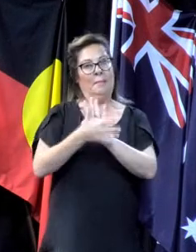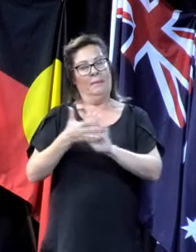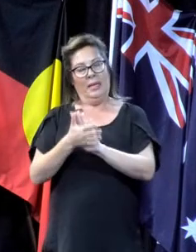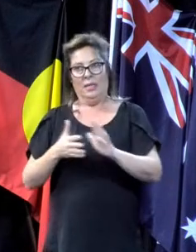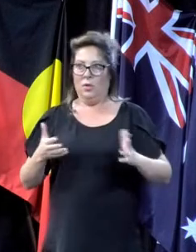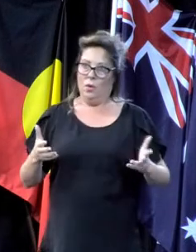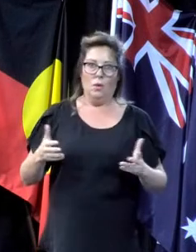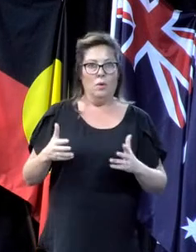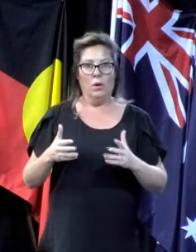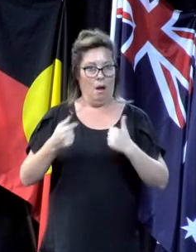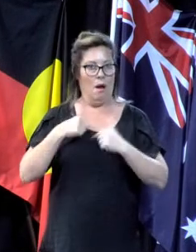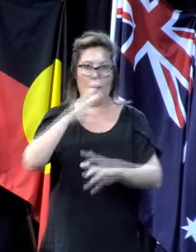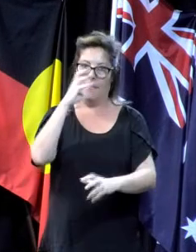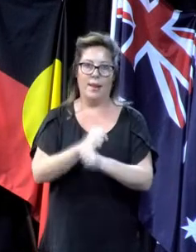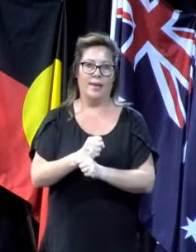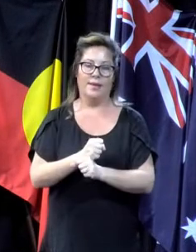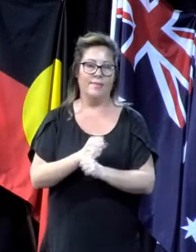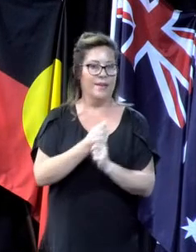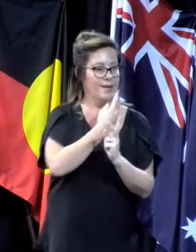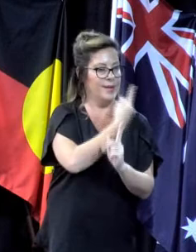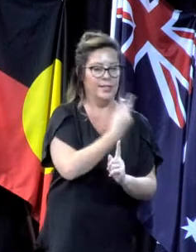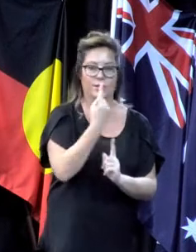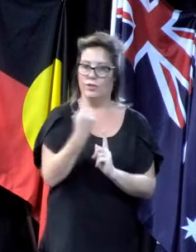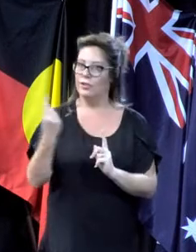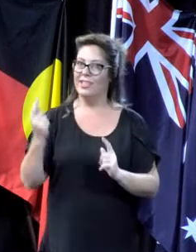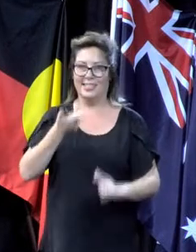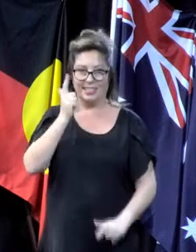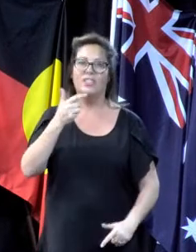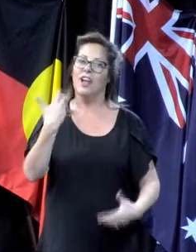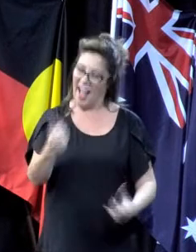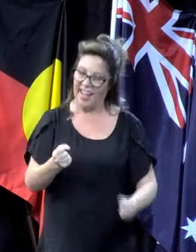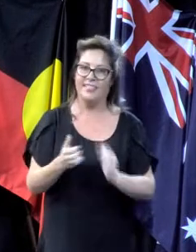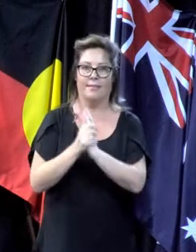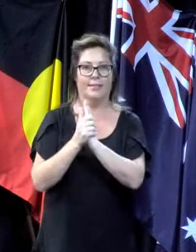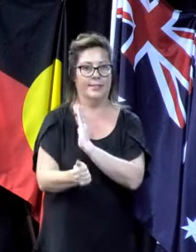that every teacher does have the capacity to do this work and to teach diverse classrooms well.